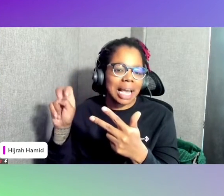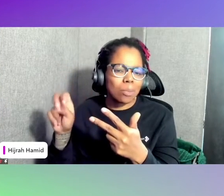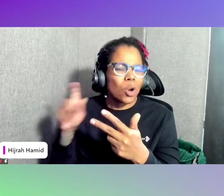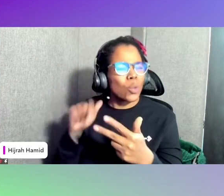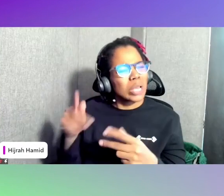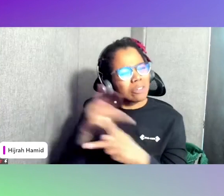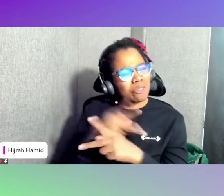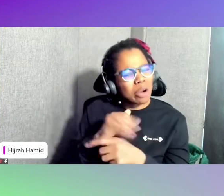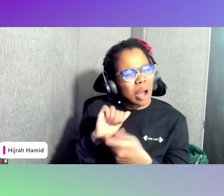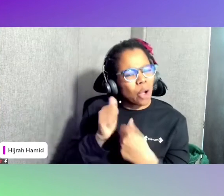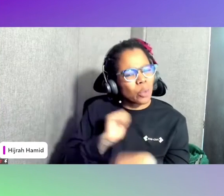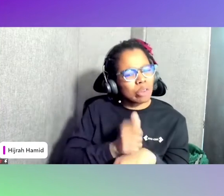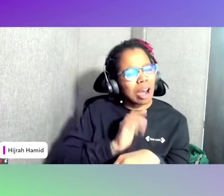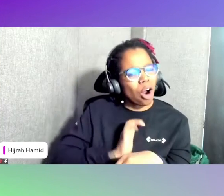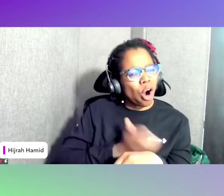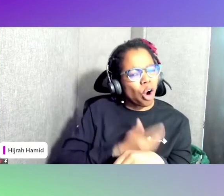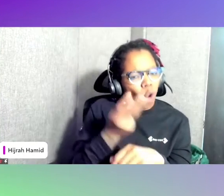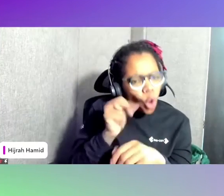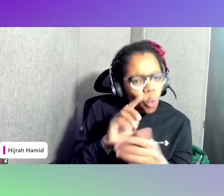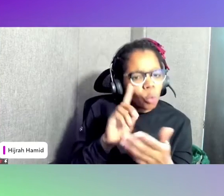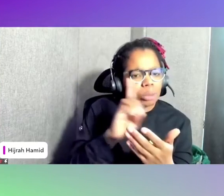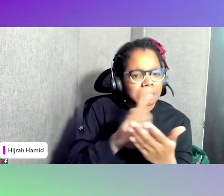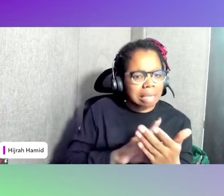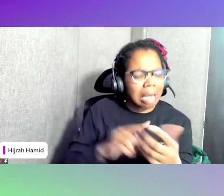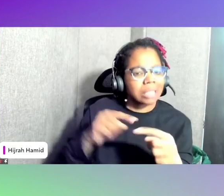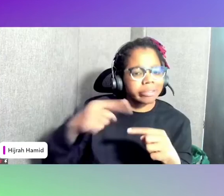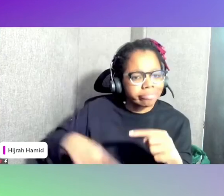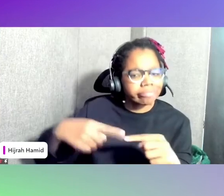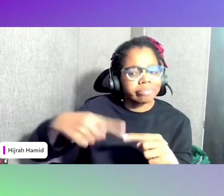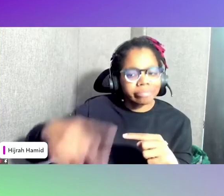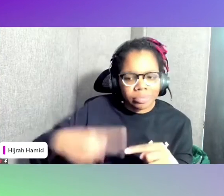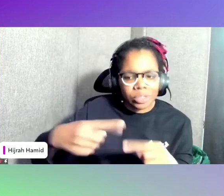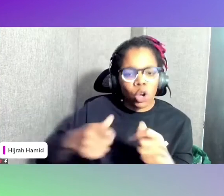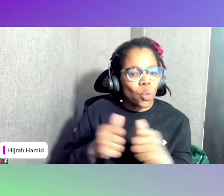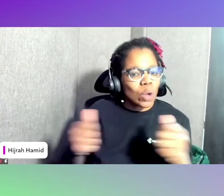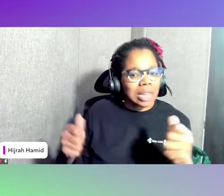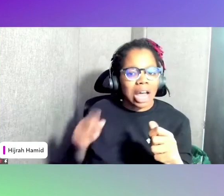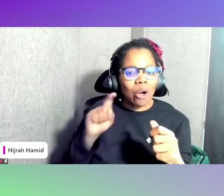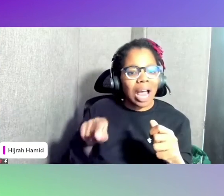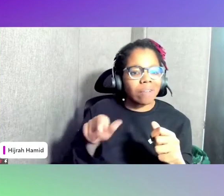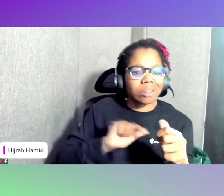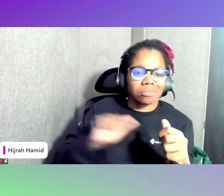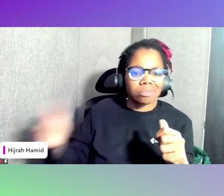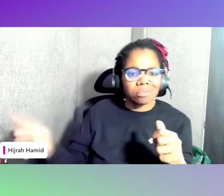illustrator, procreate, and others, it came down to trying to figure out how can we